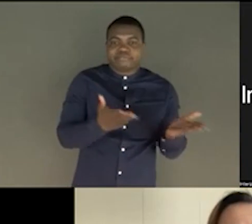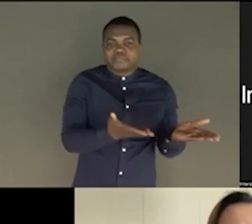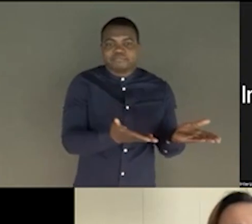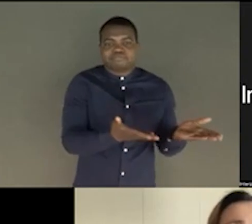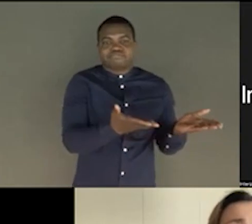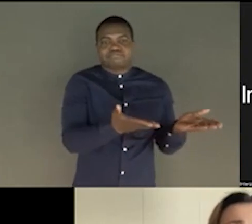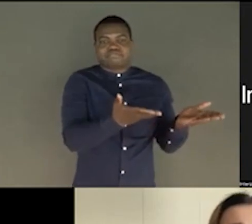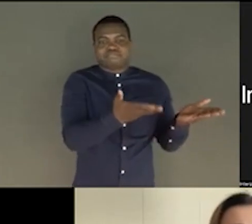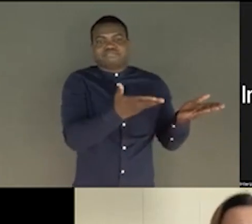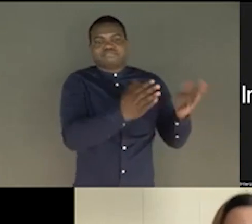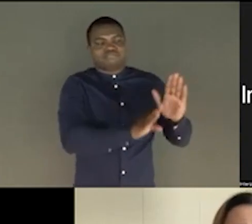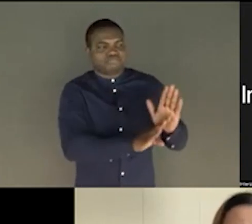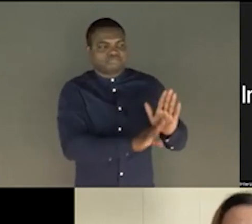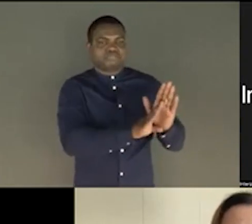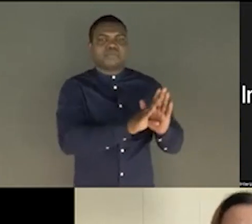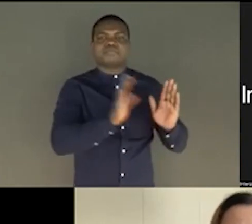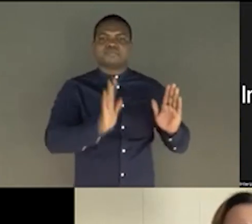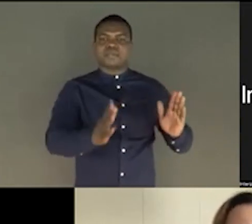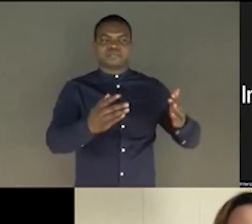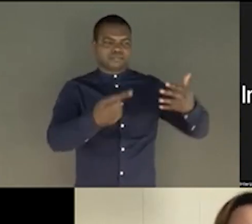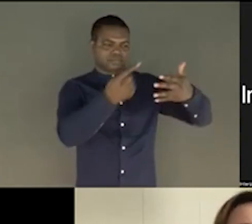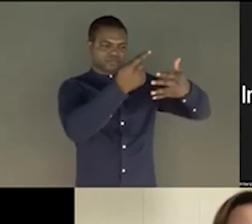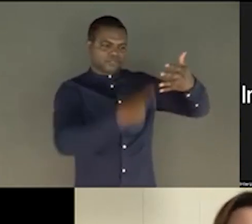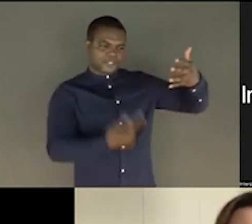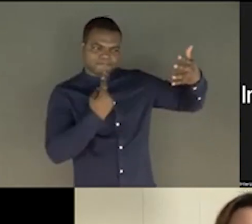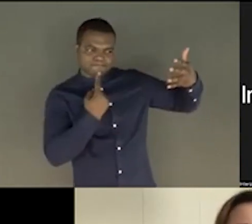So thank you very much for for today. We need to wrap up.